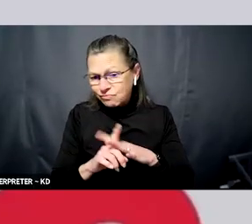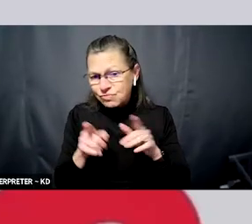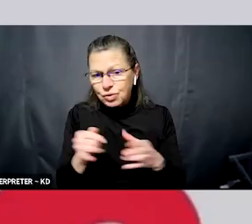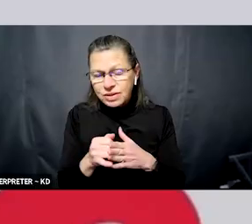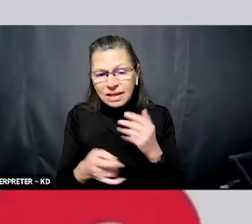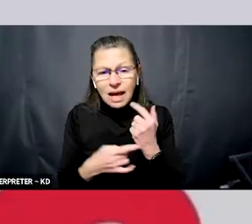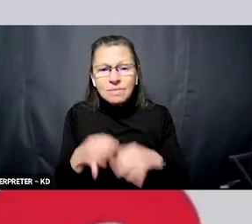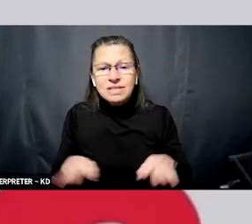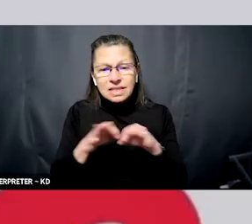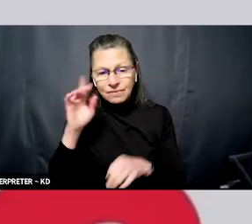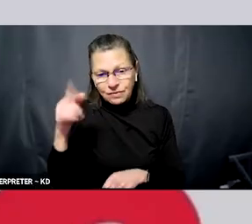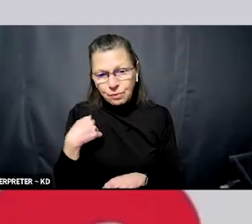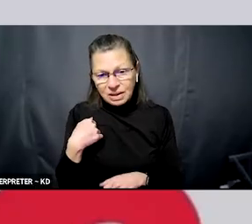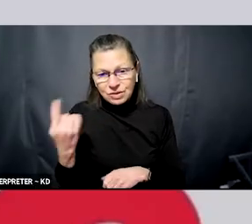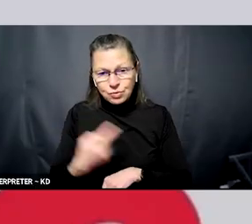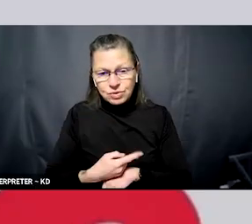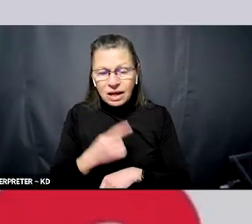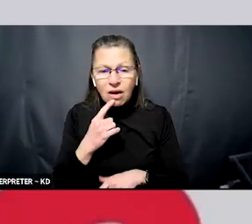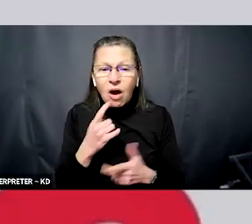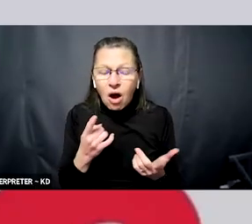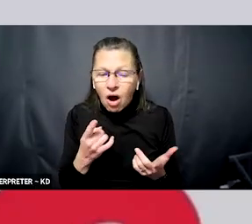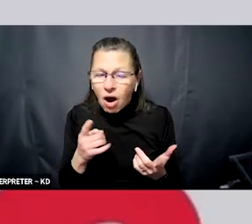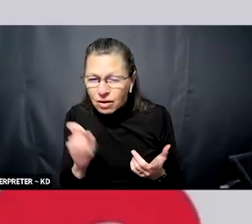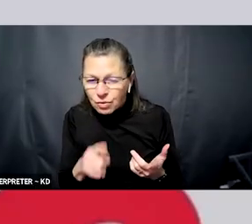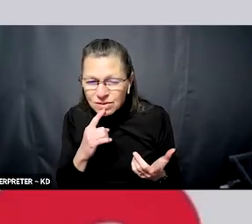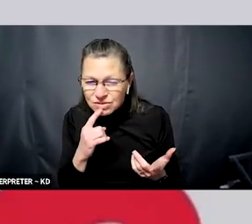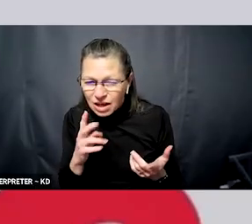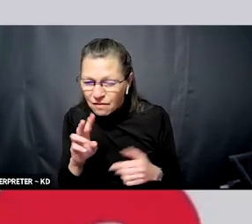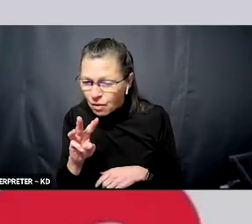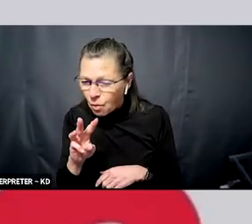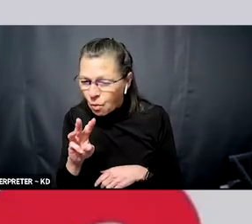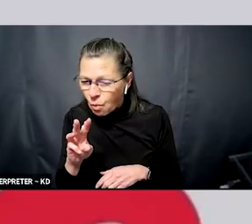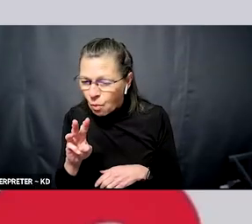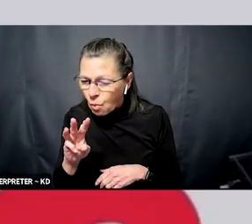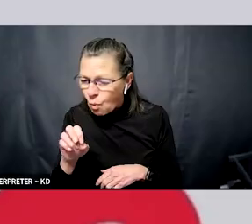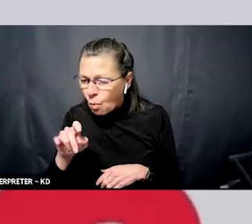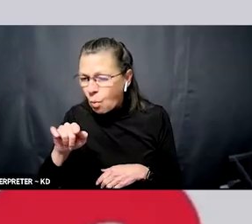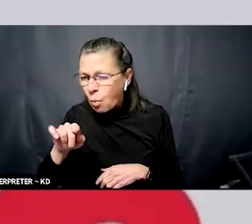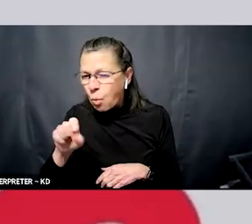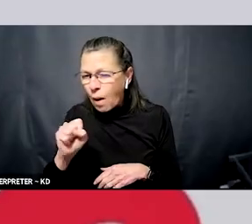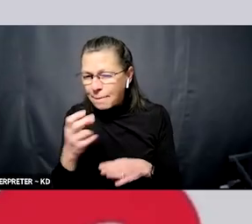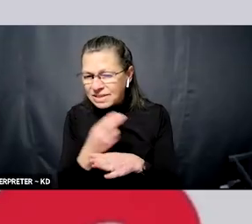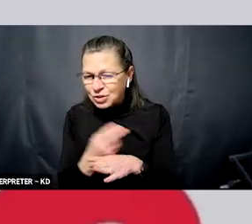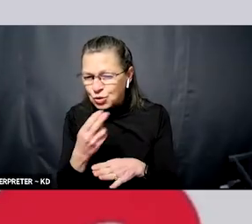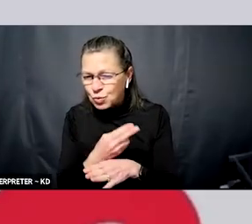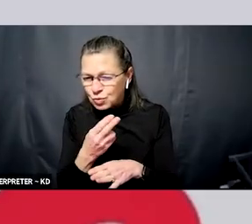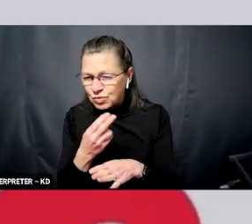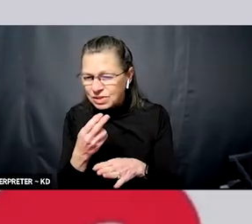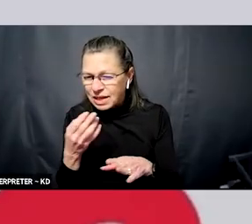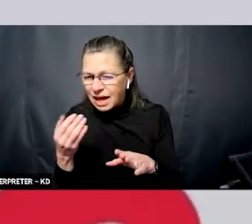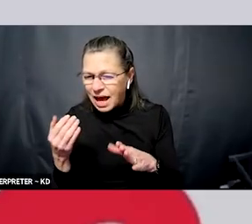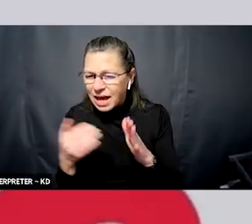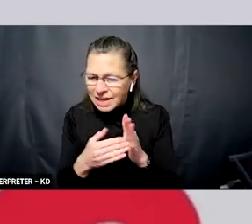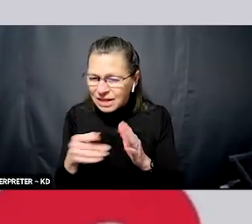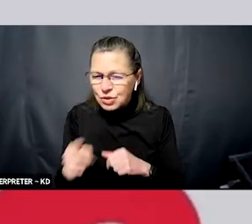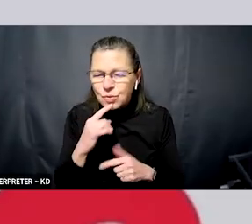the questions of weapons being used against you and also the mental and emotional abuse. And the